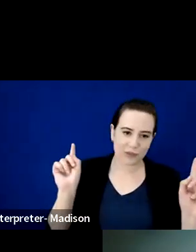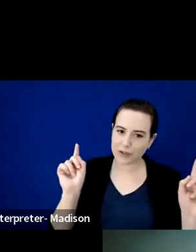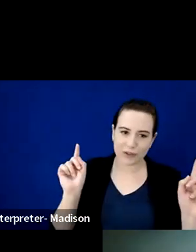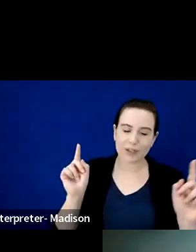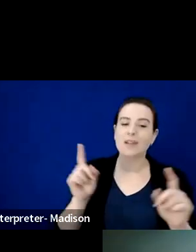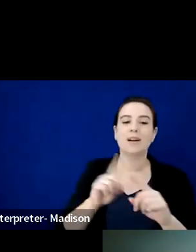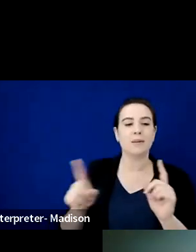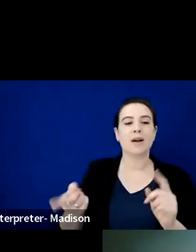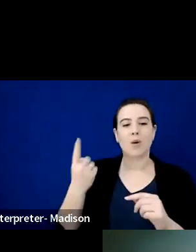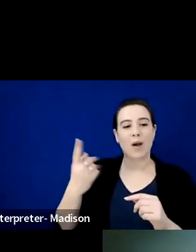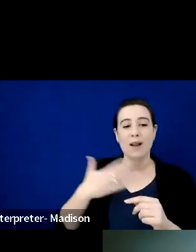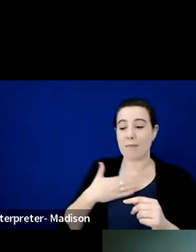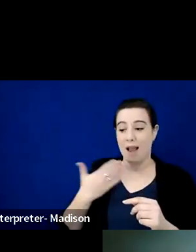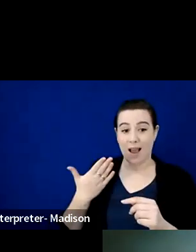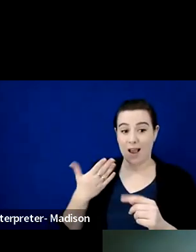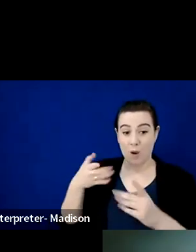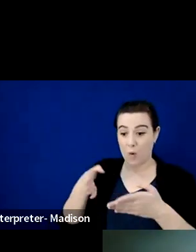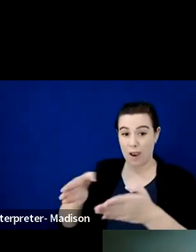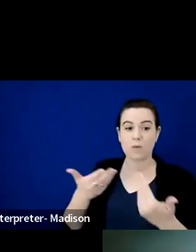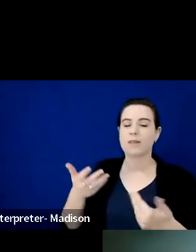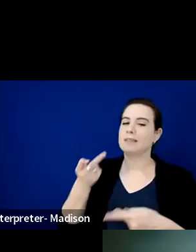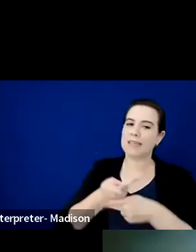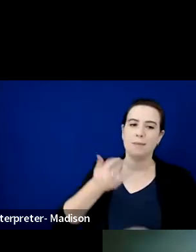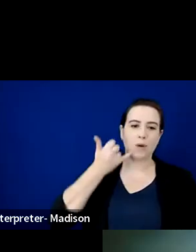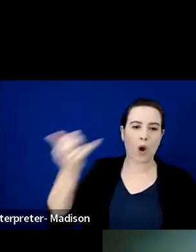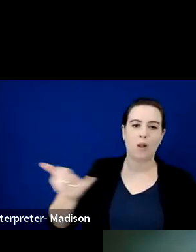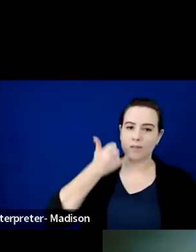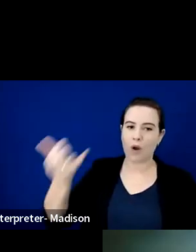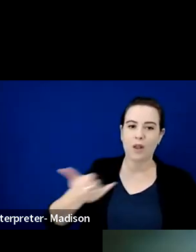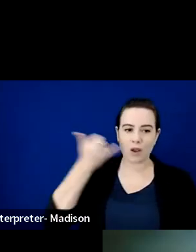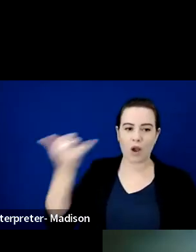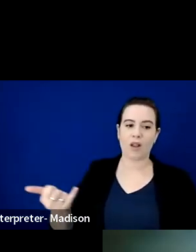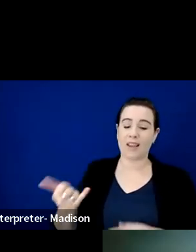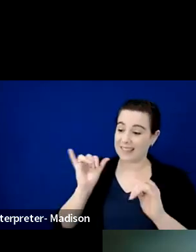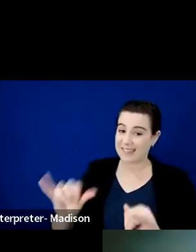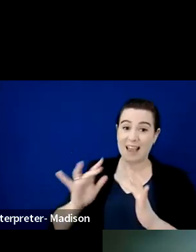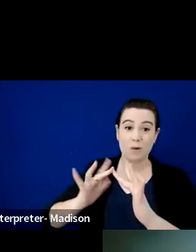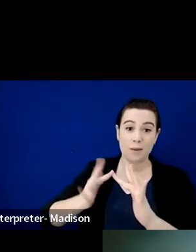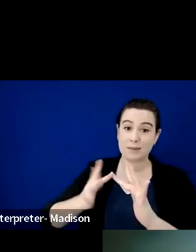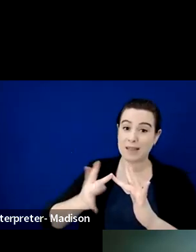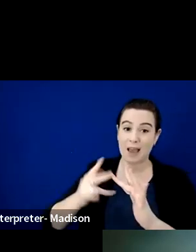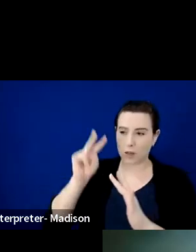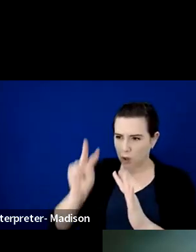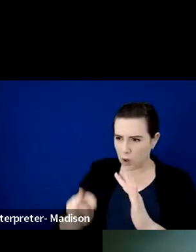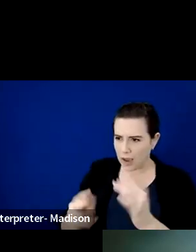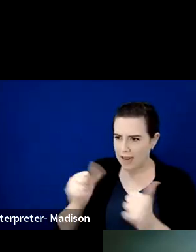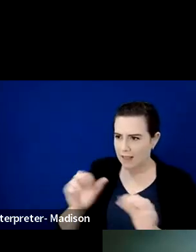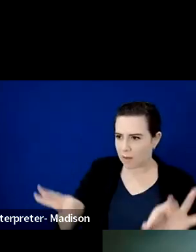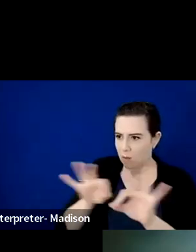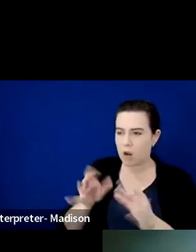I'll put my two cents' in. I certainly was not always successful. One of my methods was just keep calling.